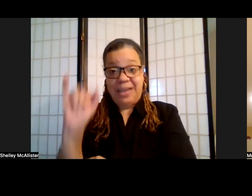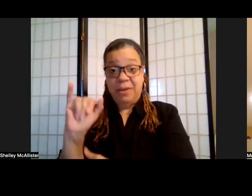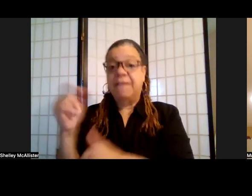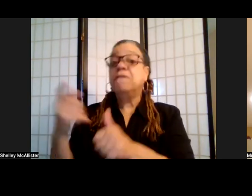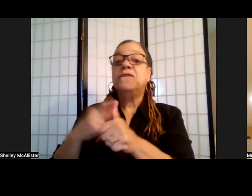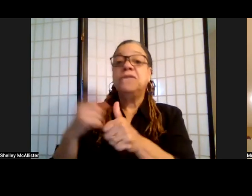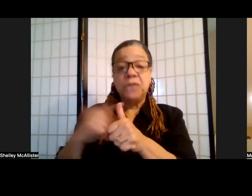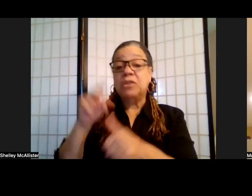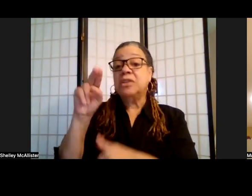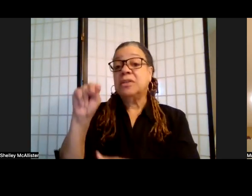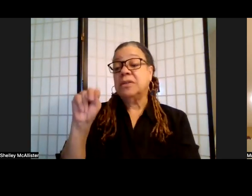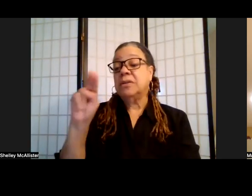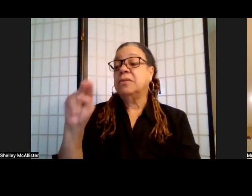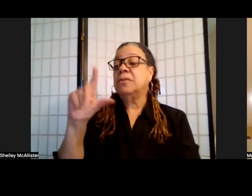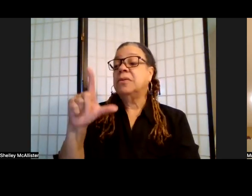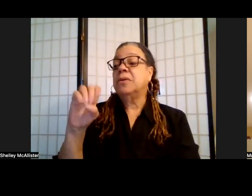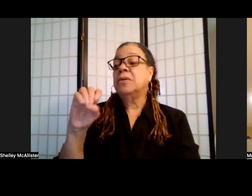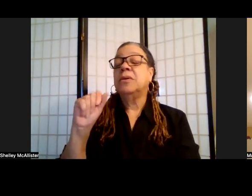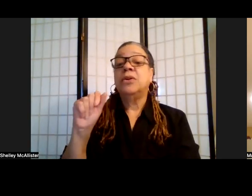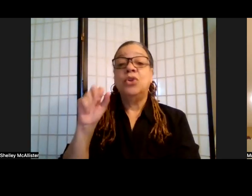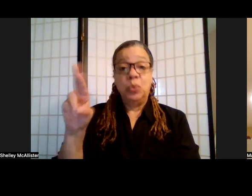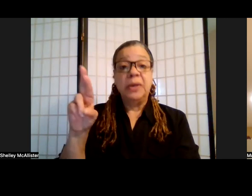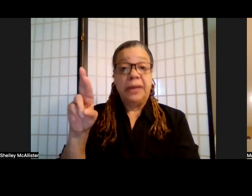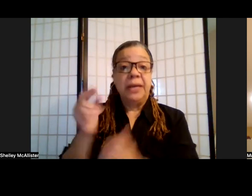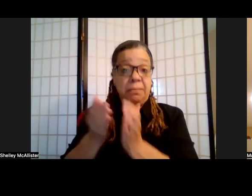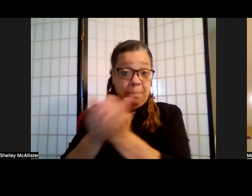deployed in the Pacific. Holmes was assigned to the preventive